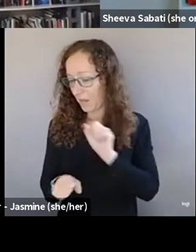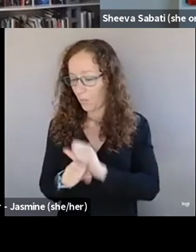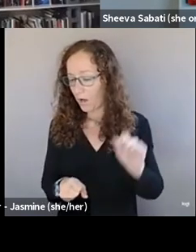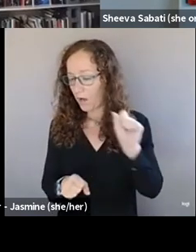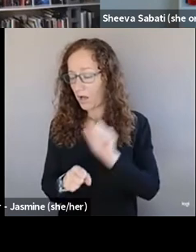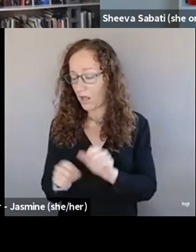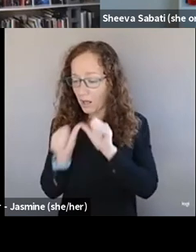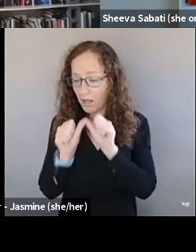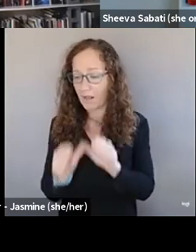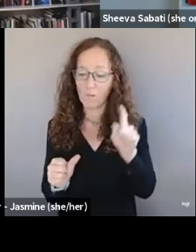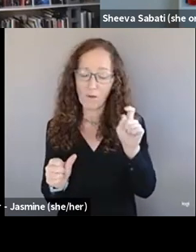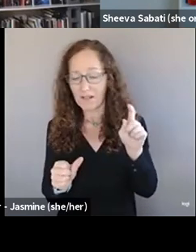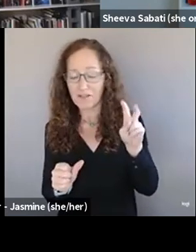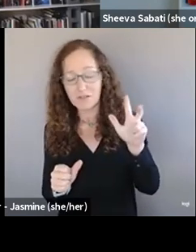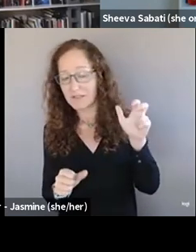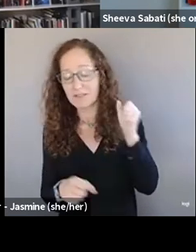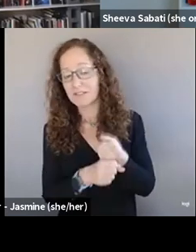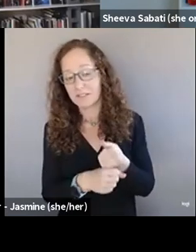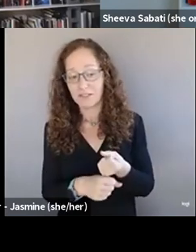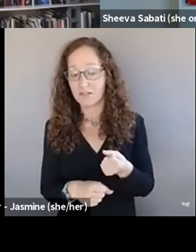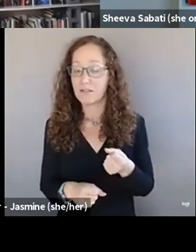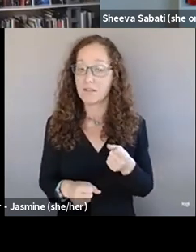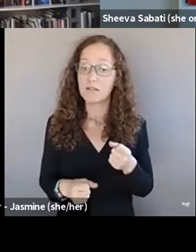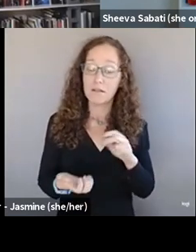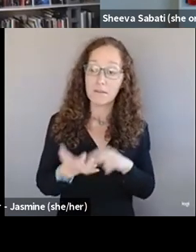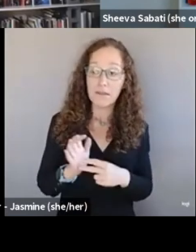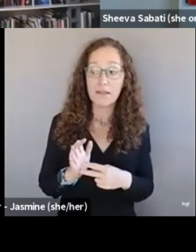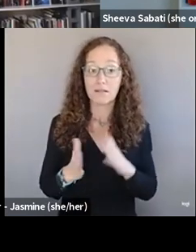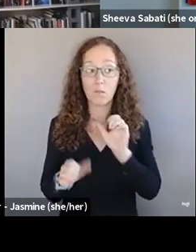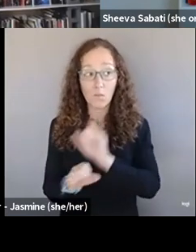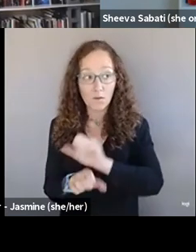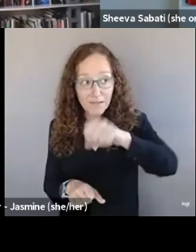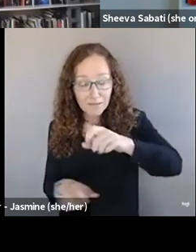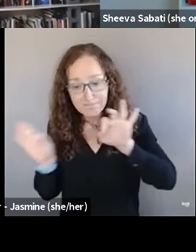all gonna happen today. Last, or the third thing that comes to my